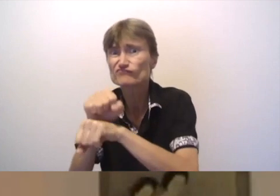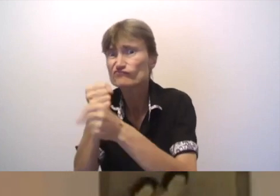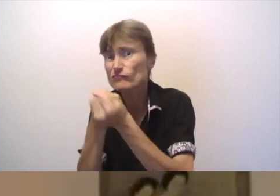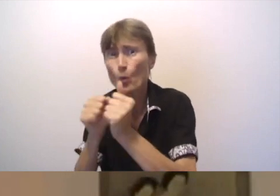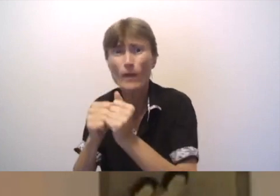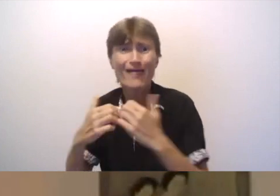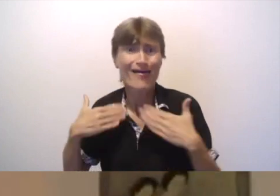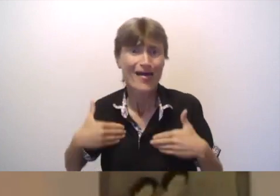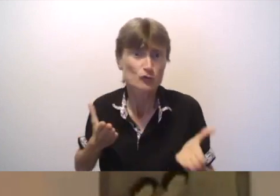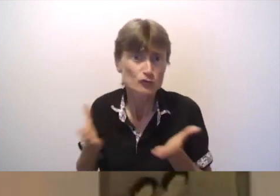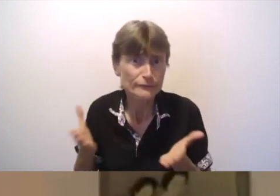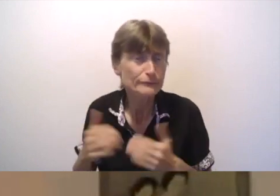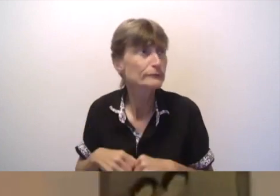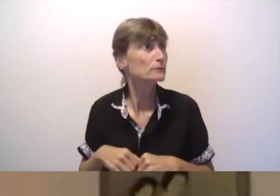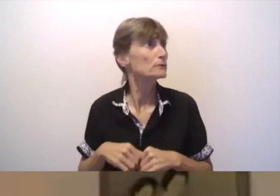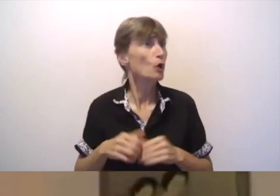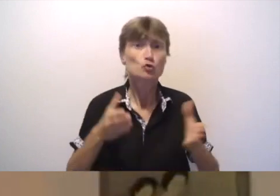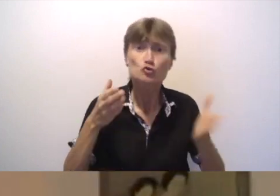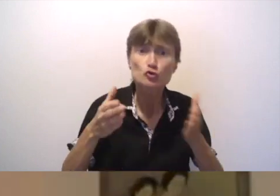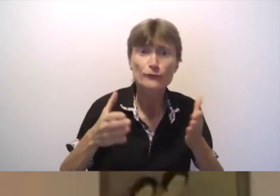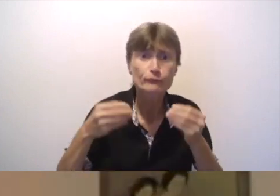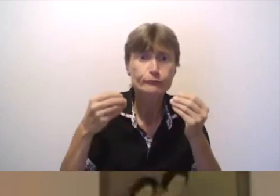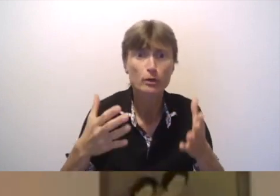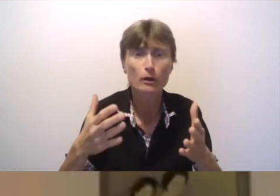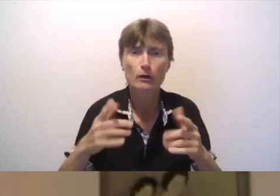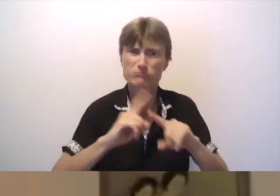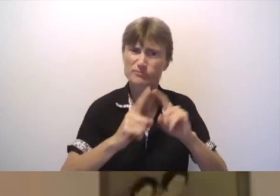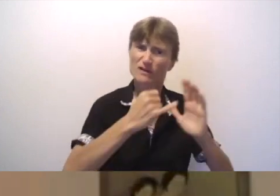in the service industry um so we're already subsidizing